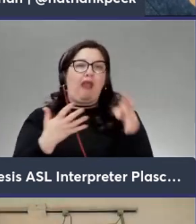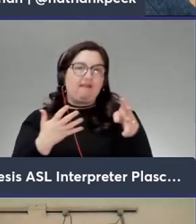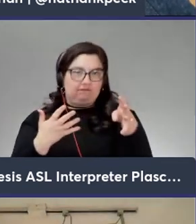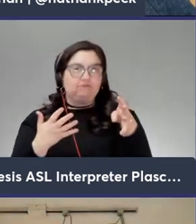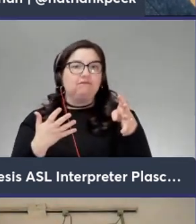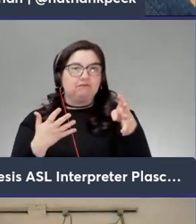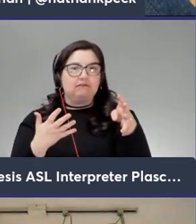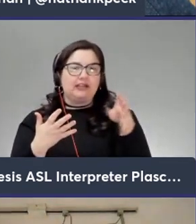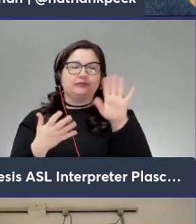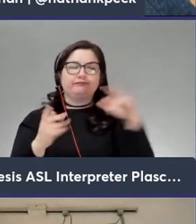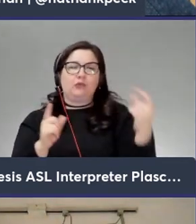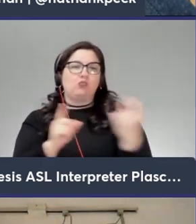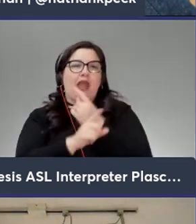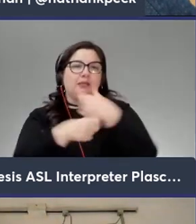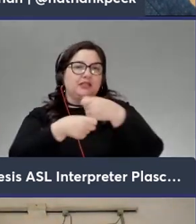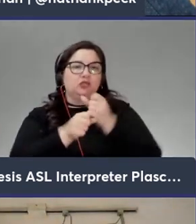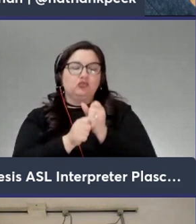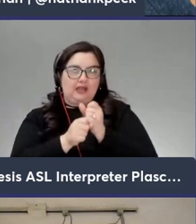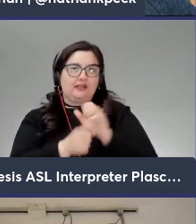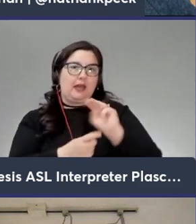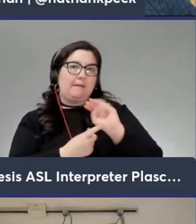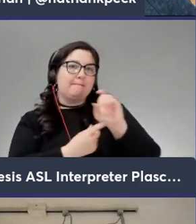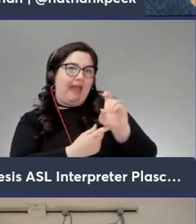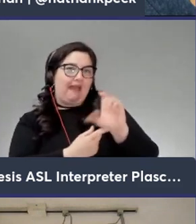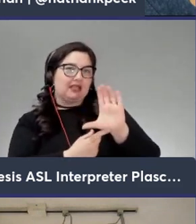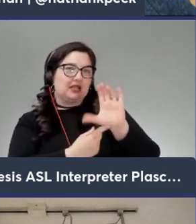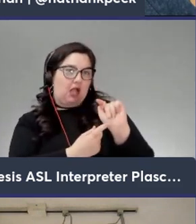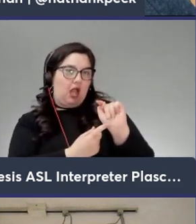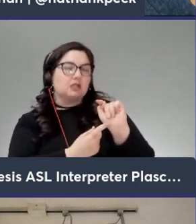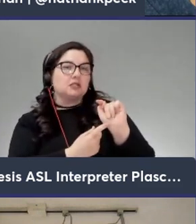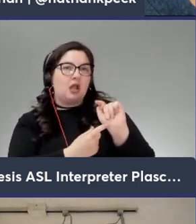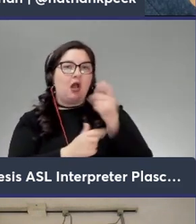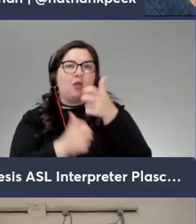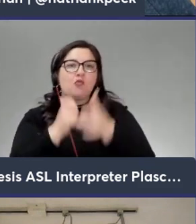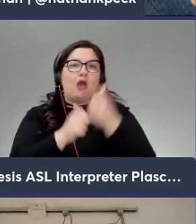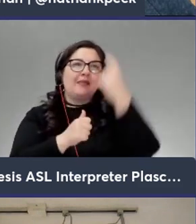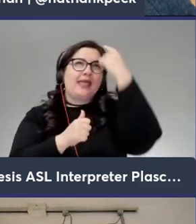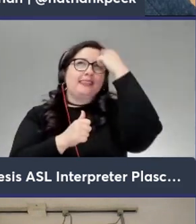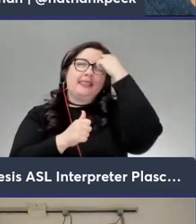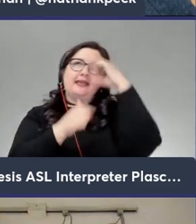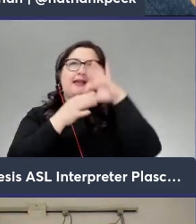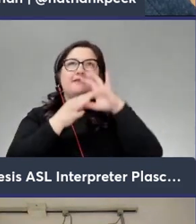And so the Max-Cut problem, I like to think of in terms of,